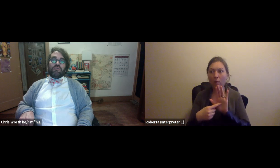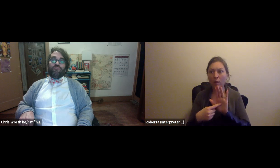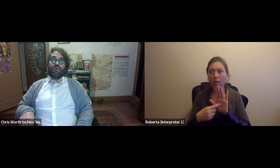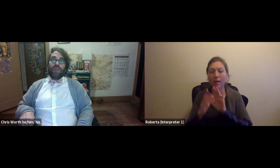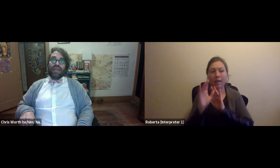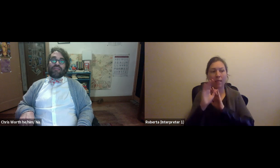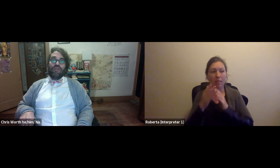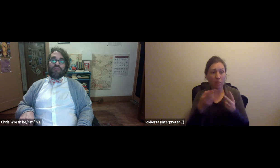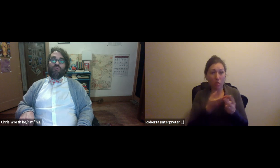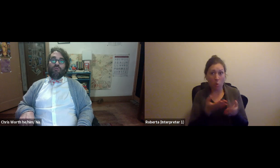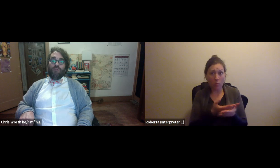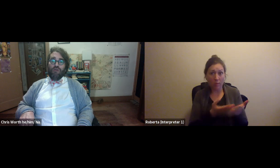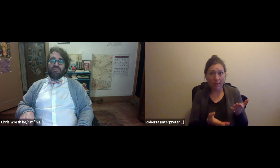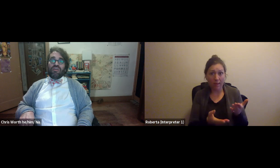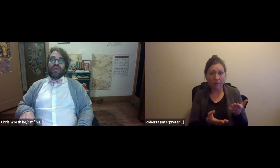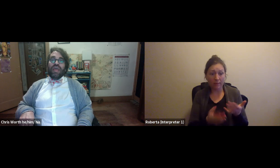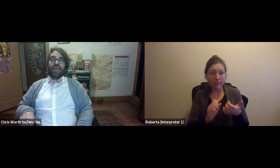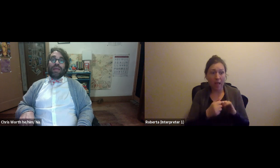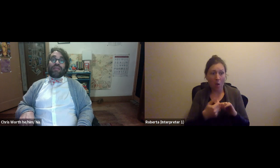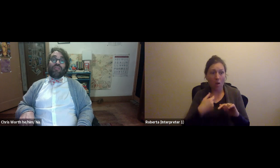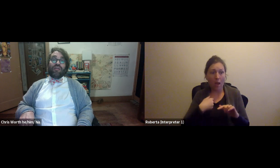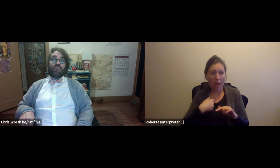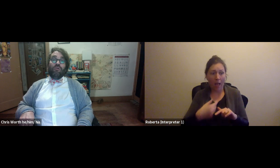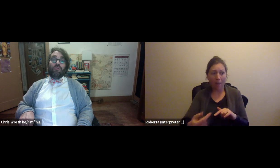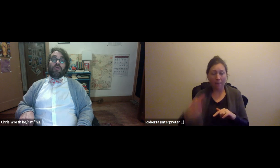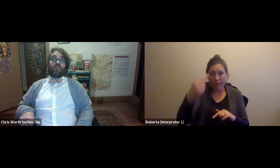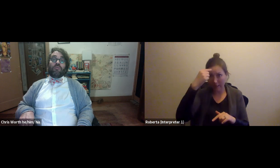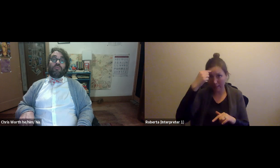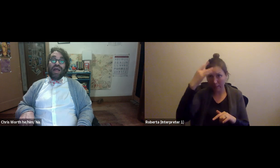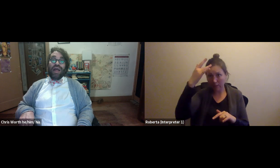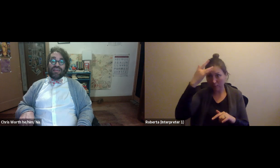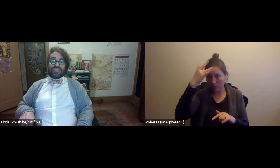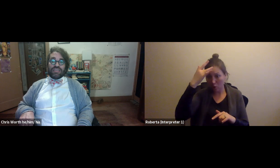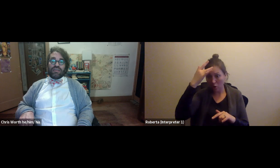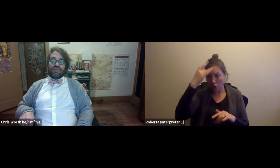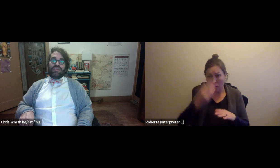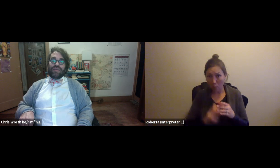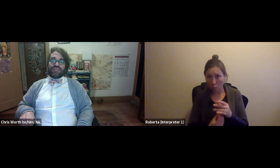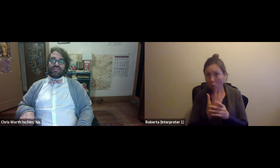for my intellectual growth and my intellectual paralysis. Does that make sense?